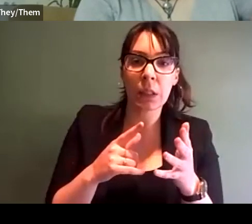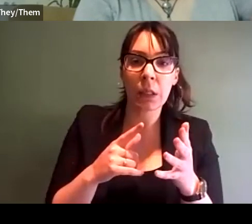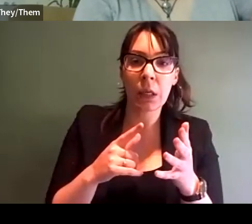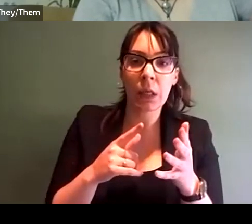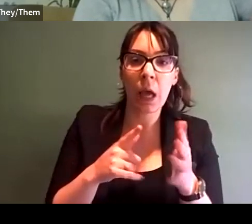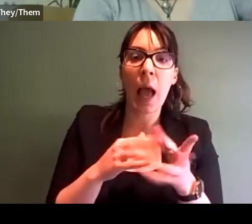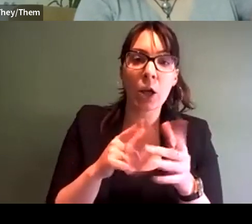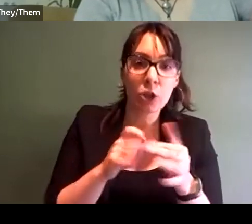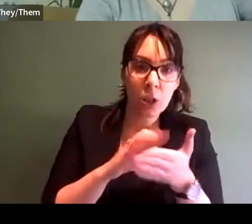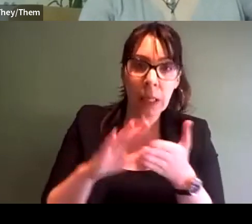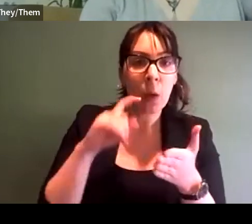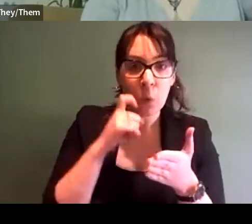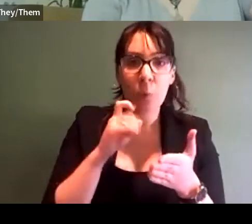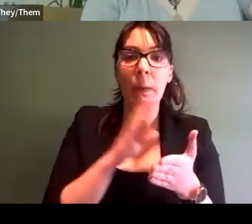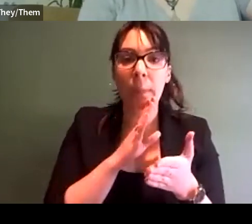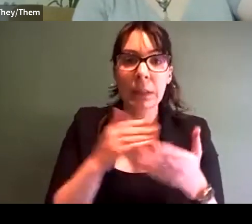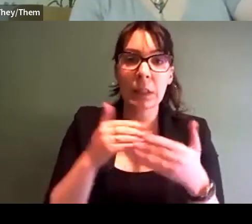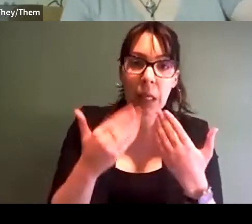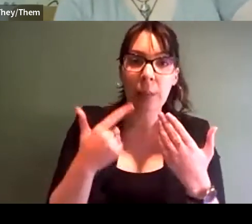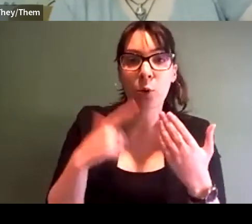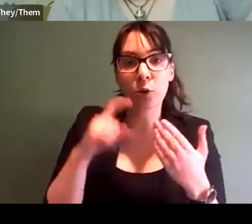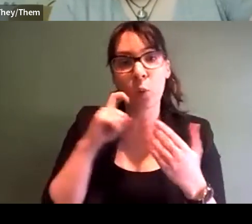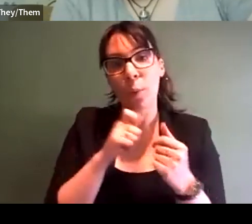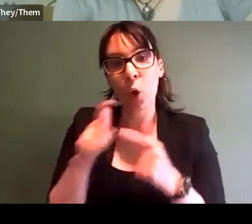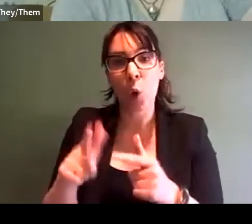I'll timings as she's doing this.